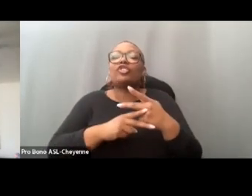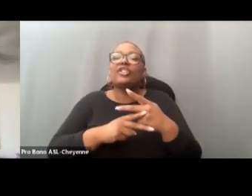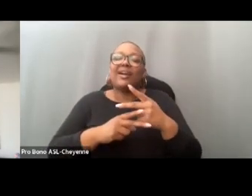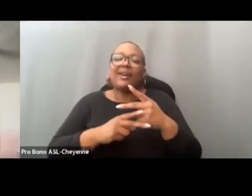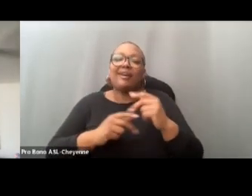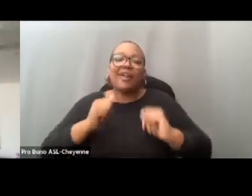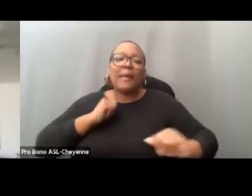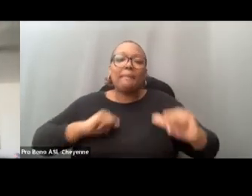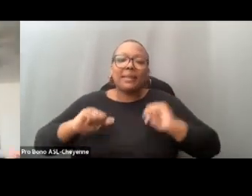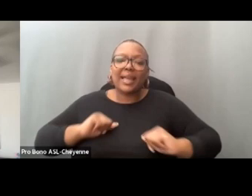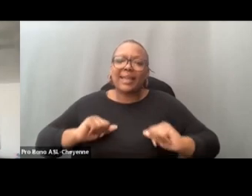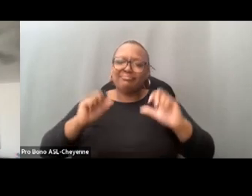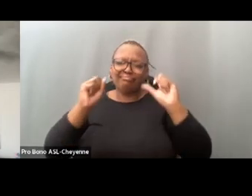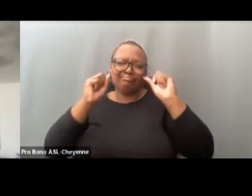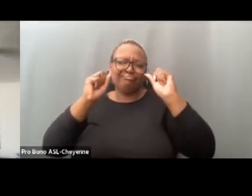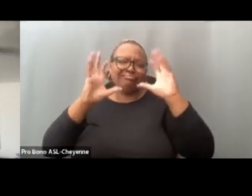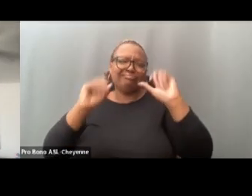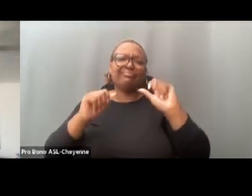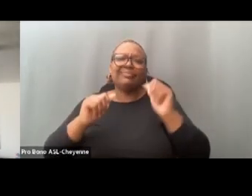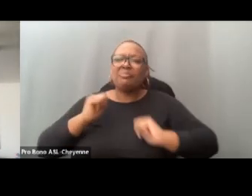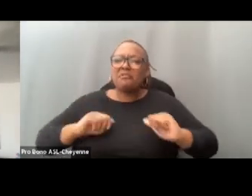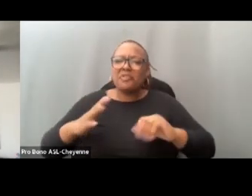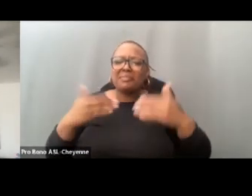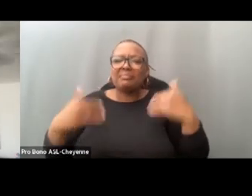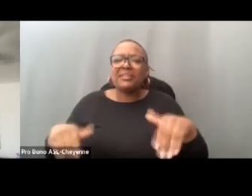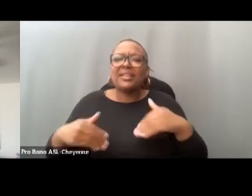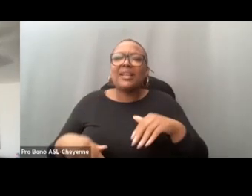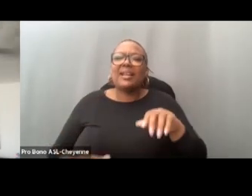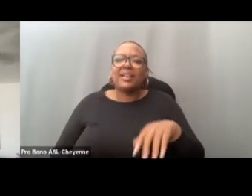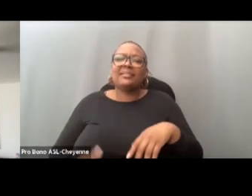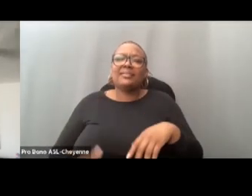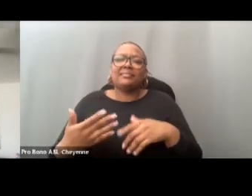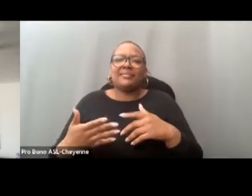It was a fantastic performance of "Ten Blocks on the Camino Real,"